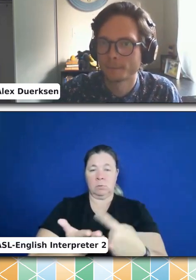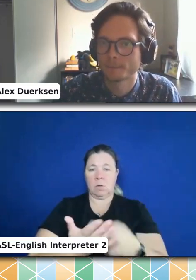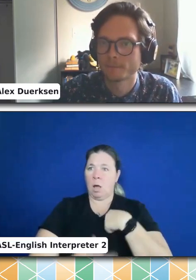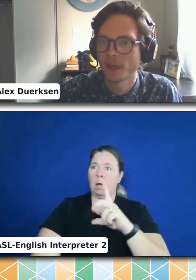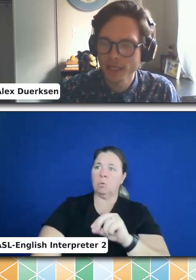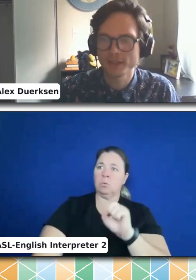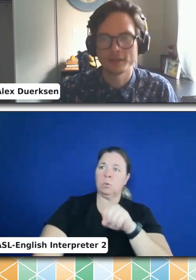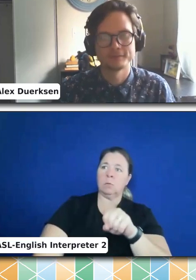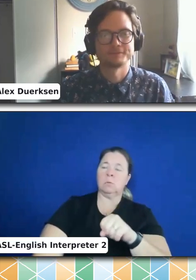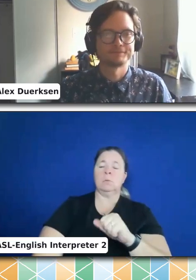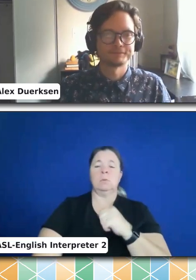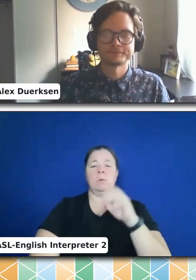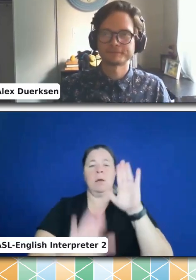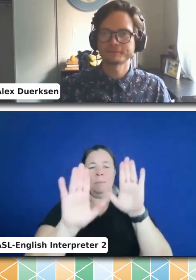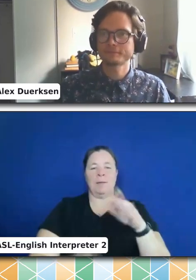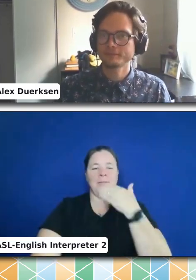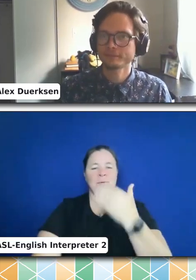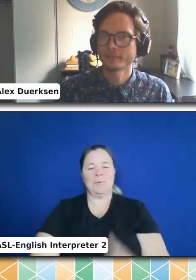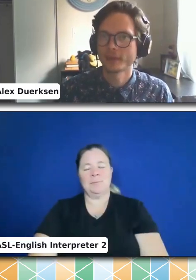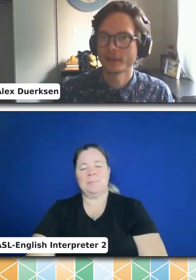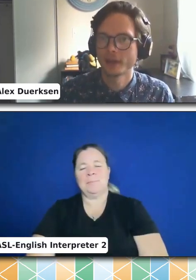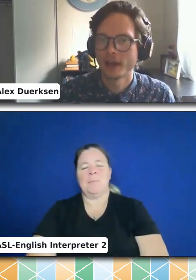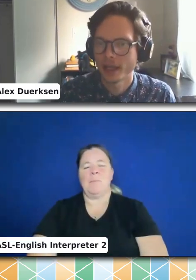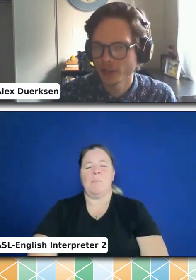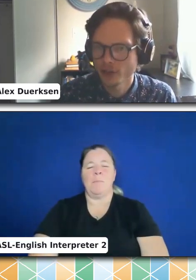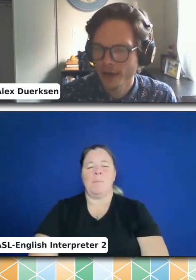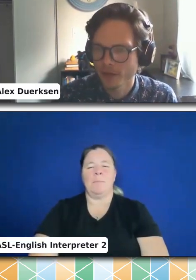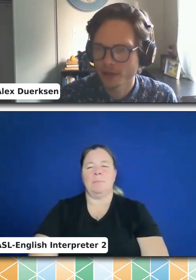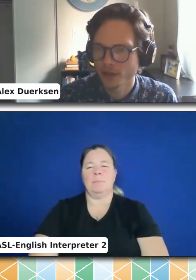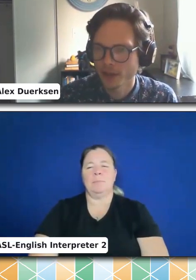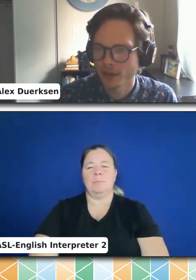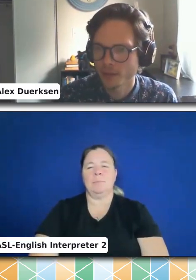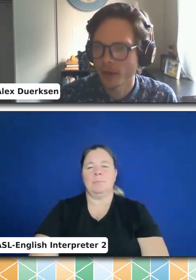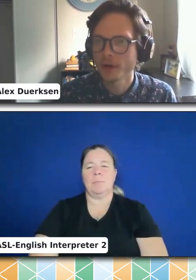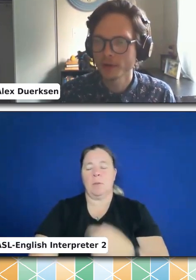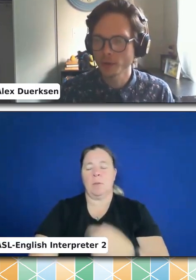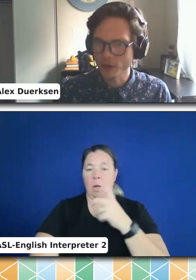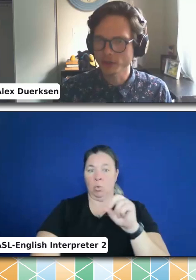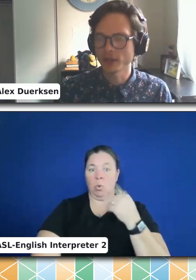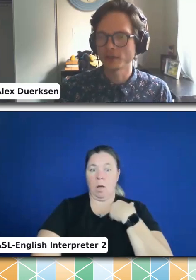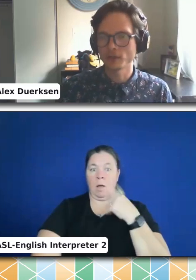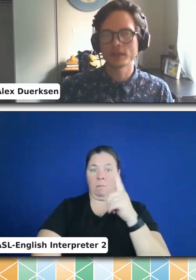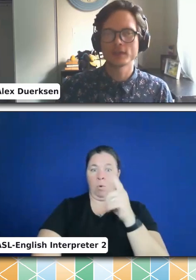Amazing. Uh, and I do have, uh, just, uh, one other quick question. I don't want to skip over. Someone noticed, uh, I, I…